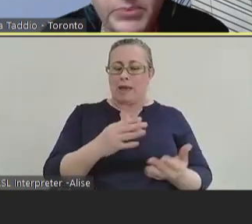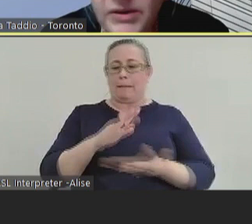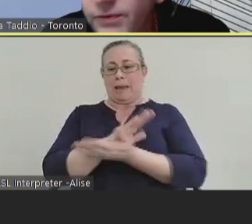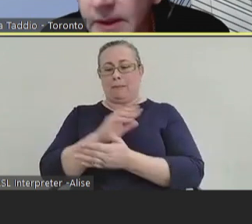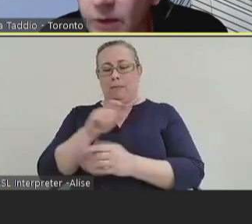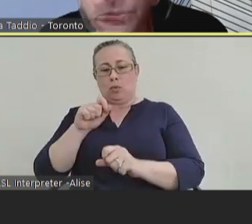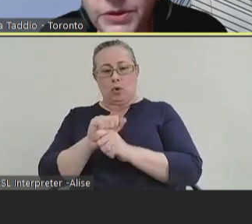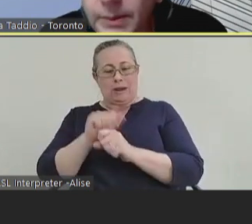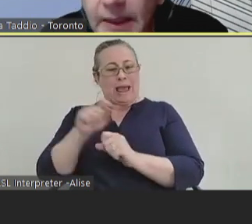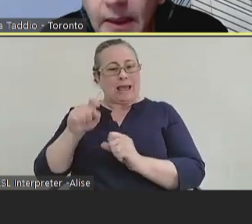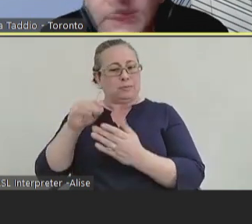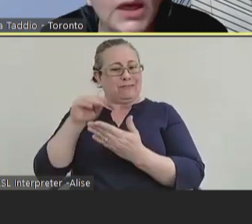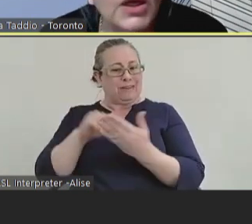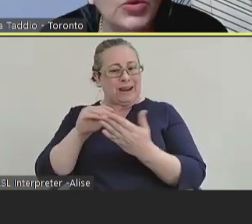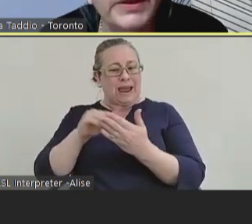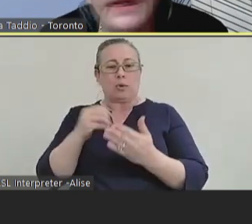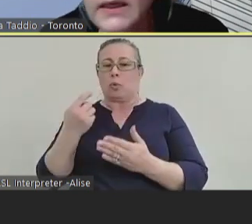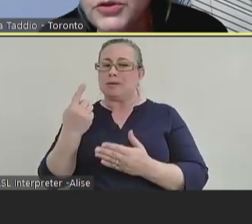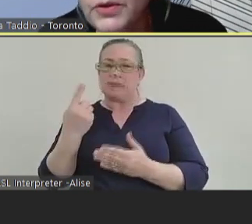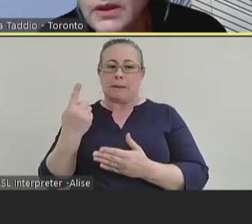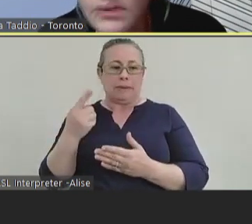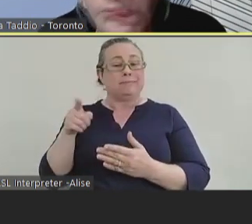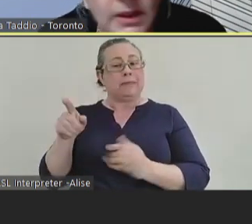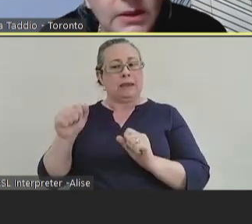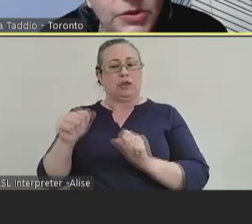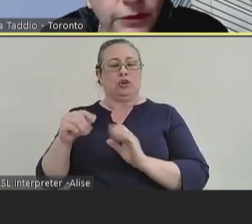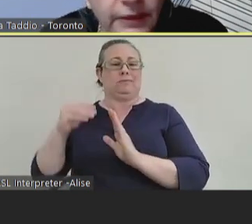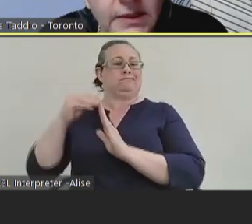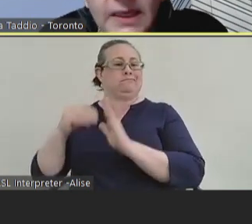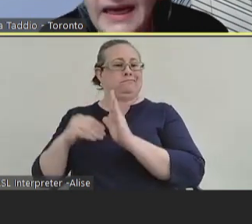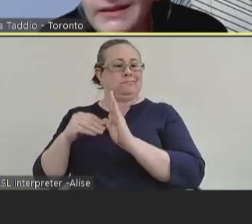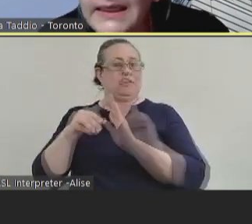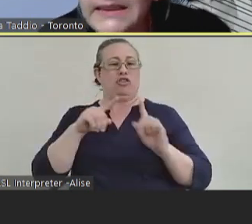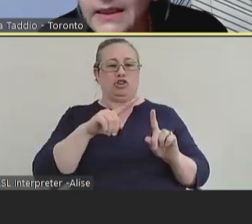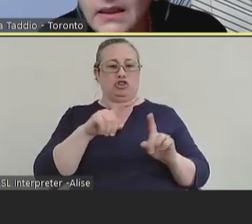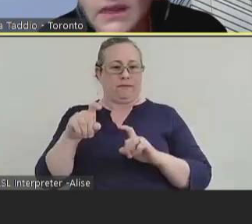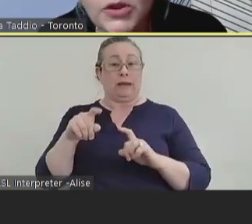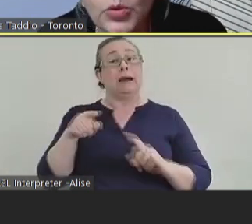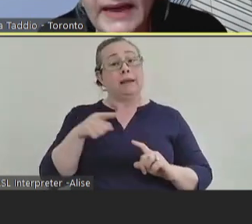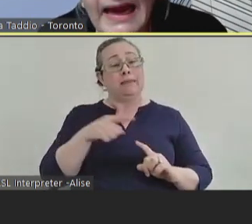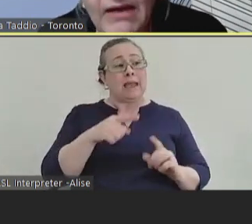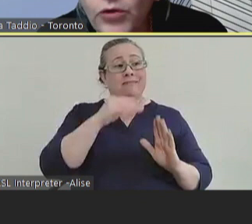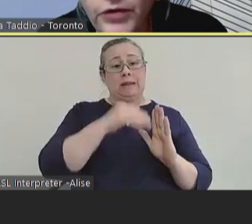be filled out or something else where they could do the surveys. and they did. So, we have over